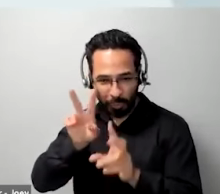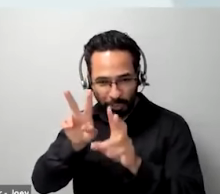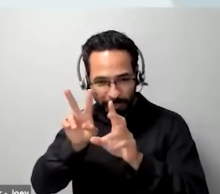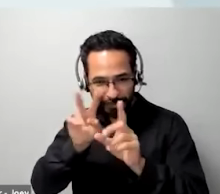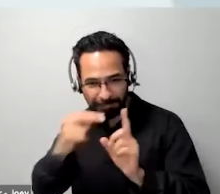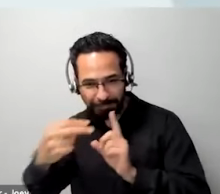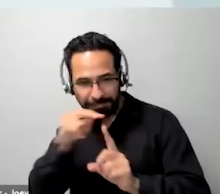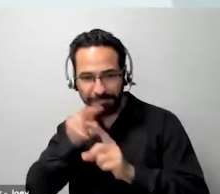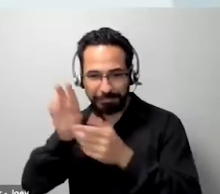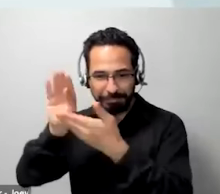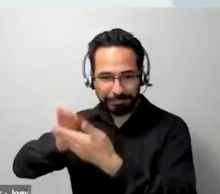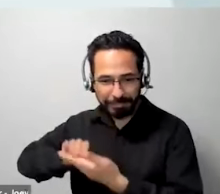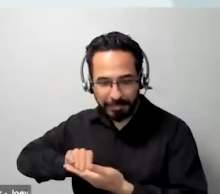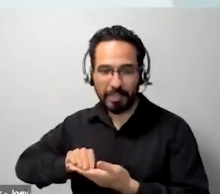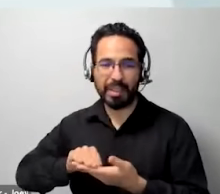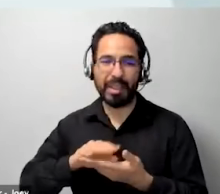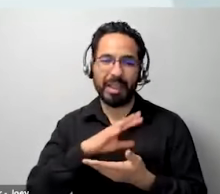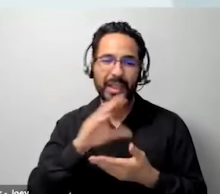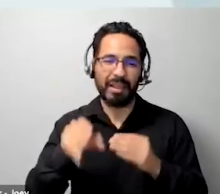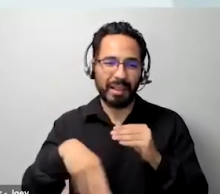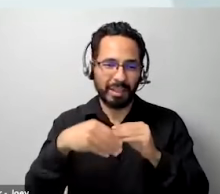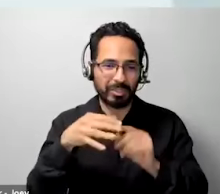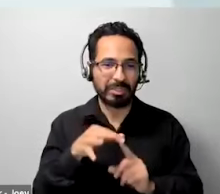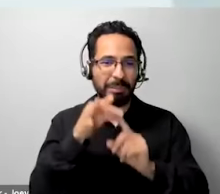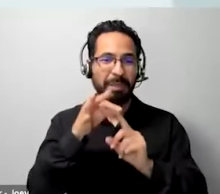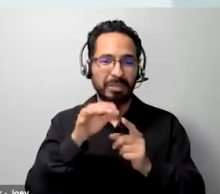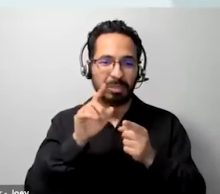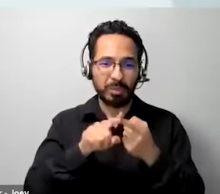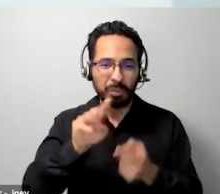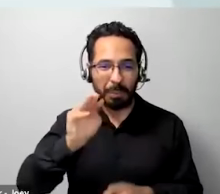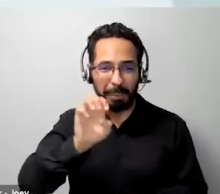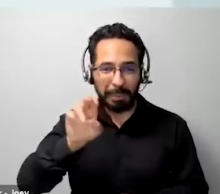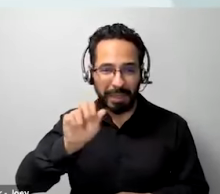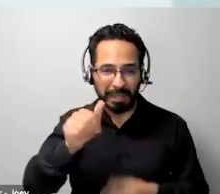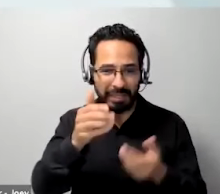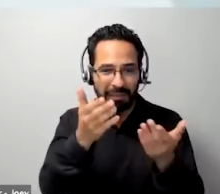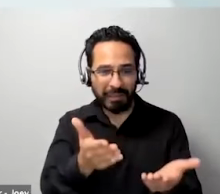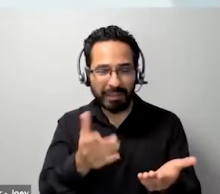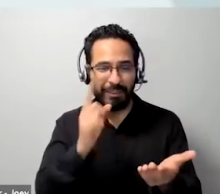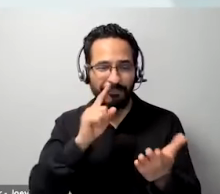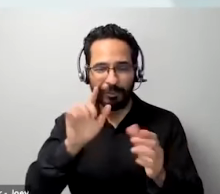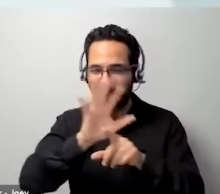And extra special thank you to Meena for being such an excellent moderator.